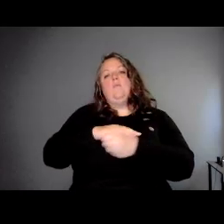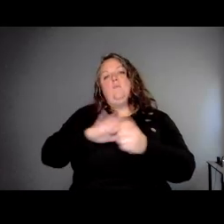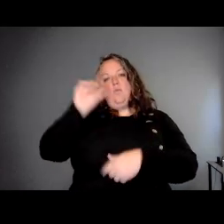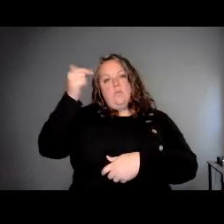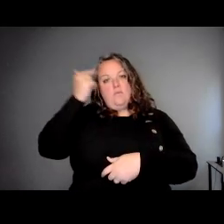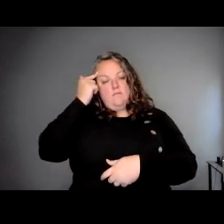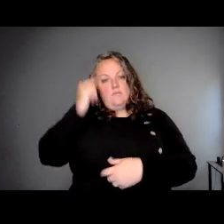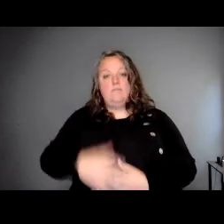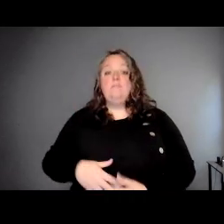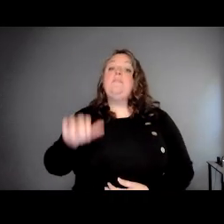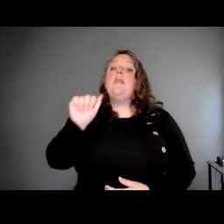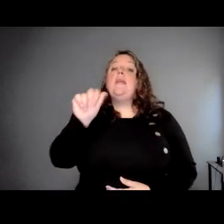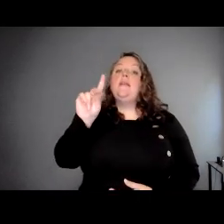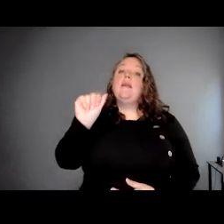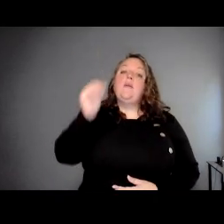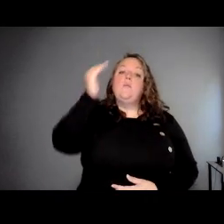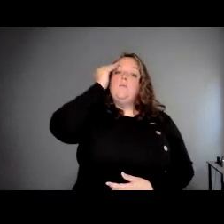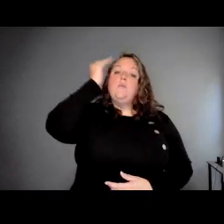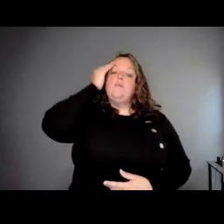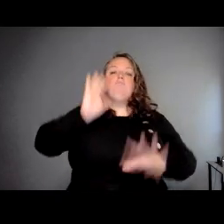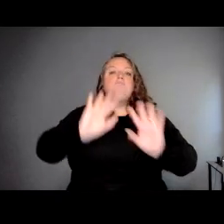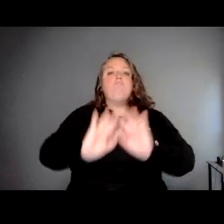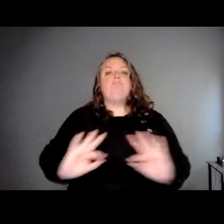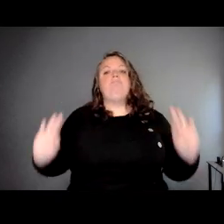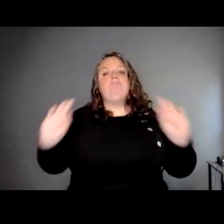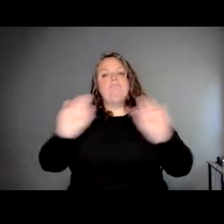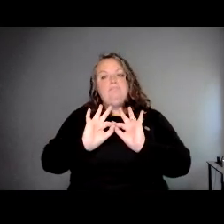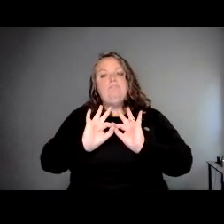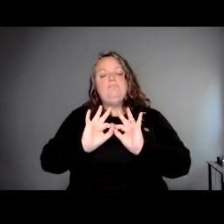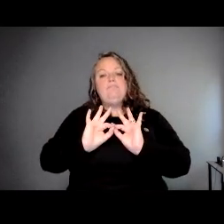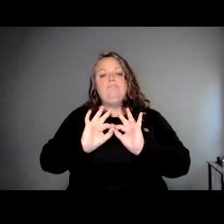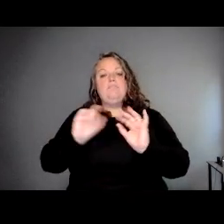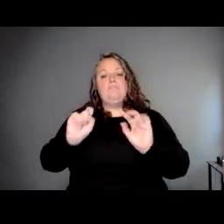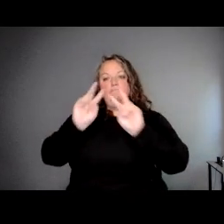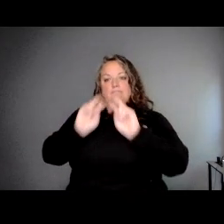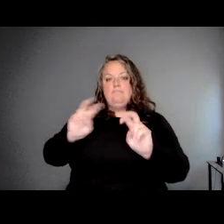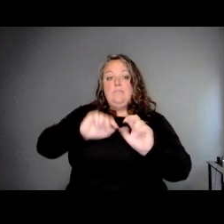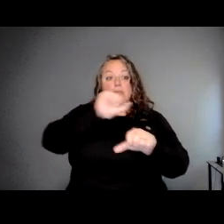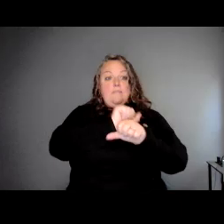ADA awareness is also key. We need to assess whether employees are familiar with the ADA